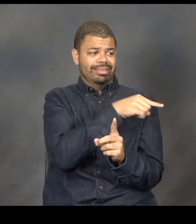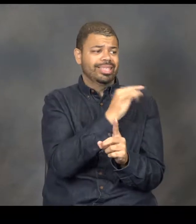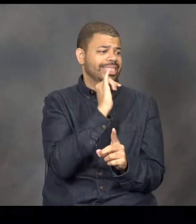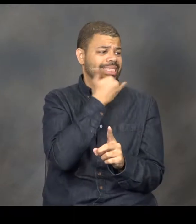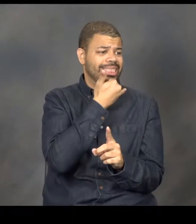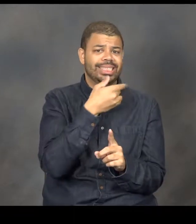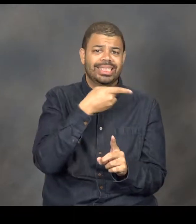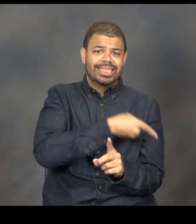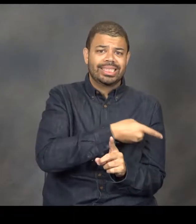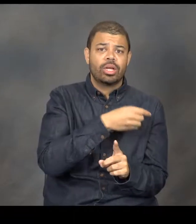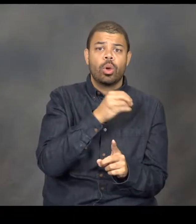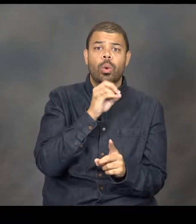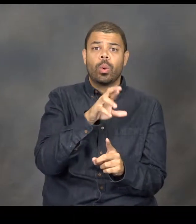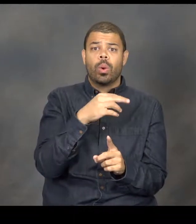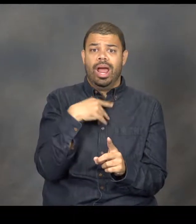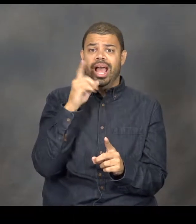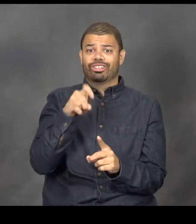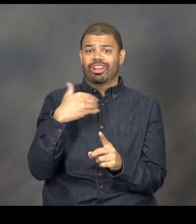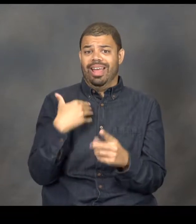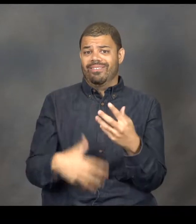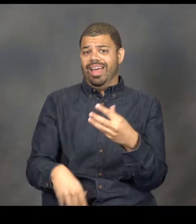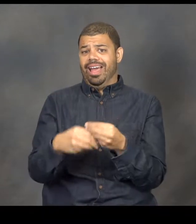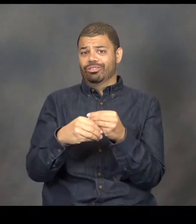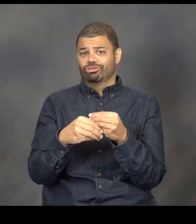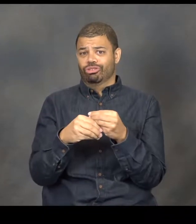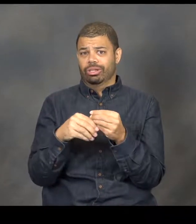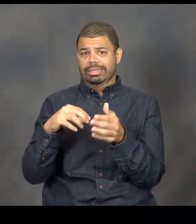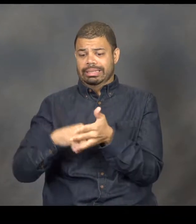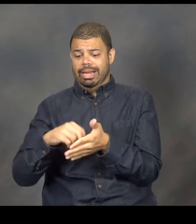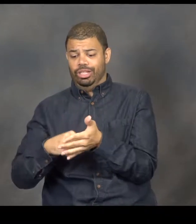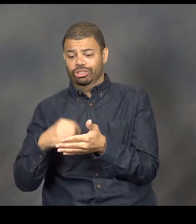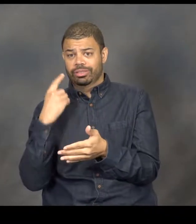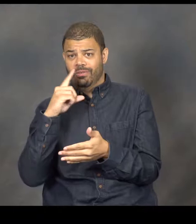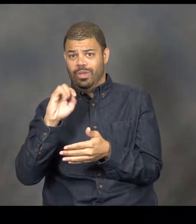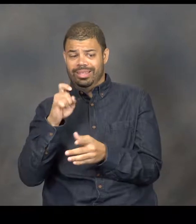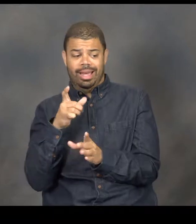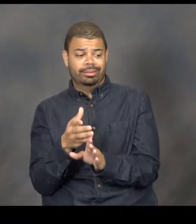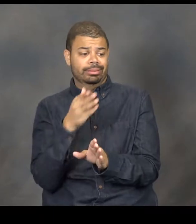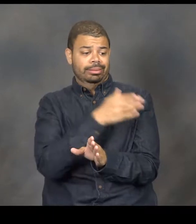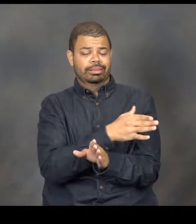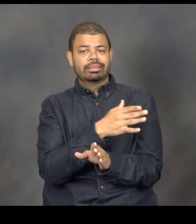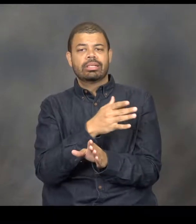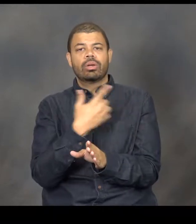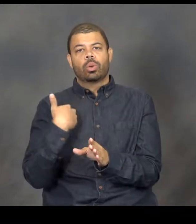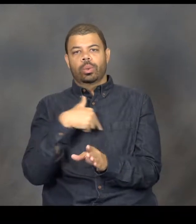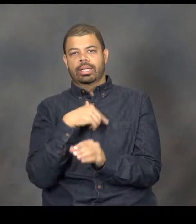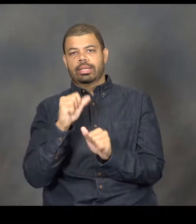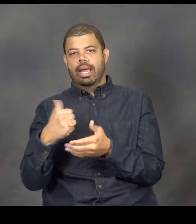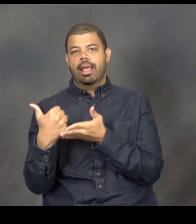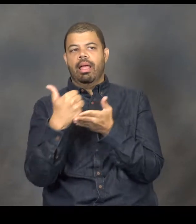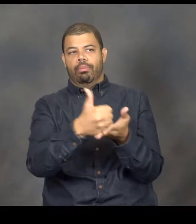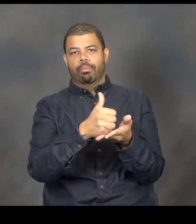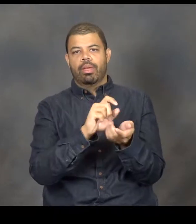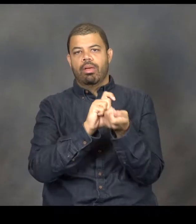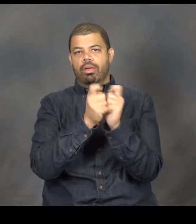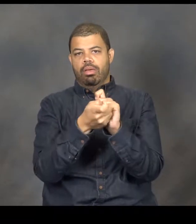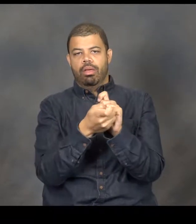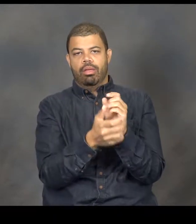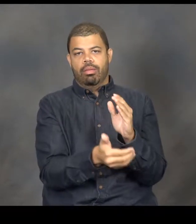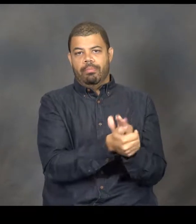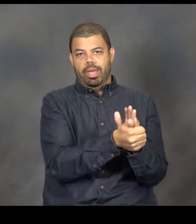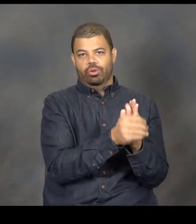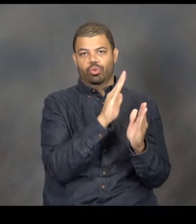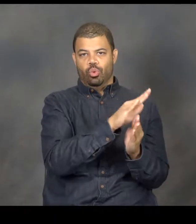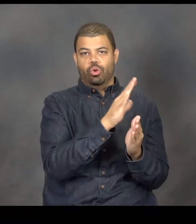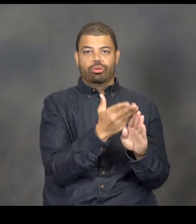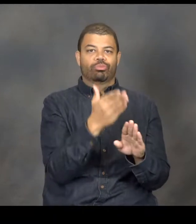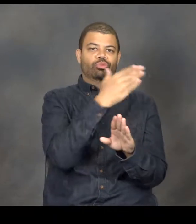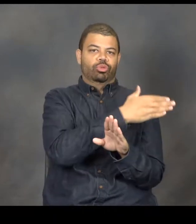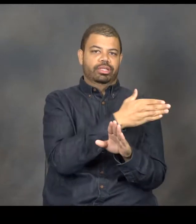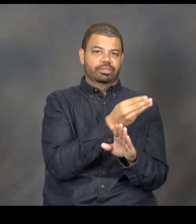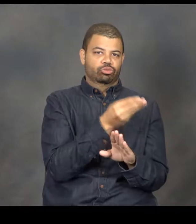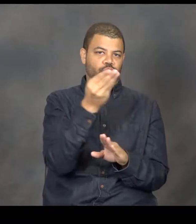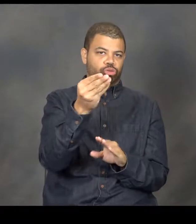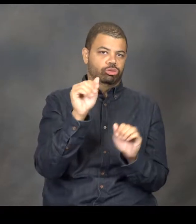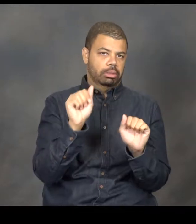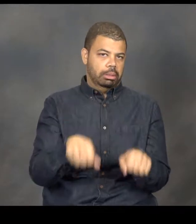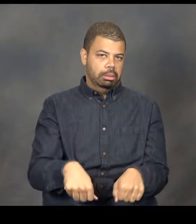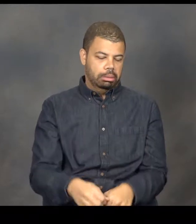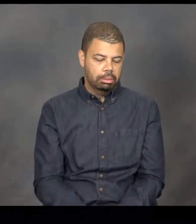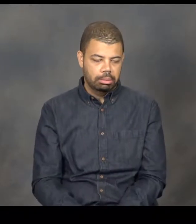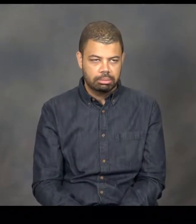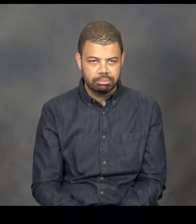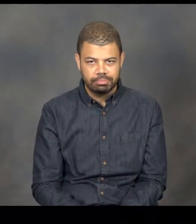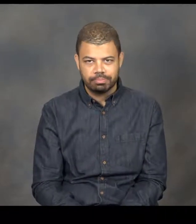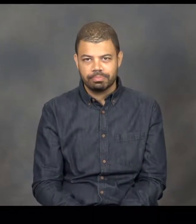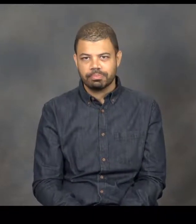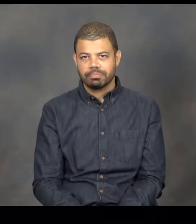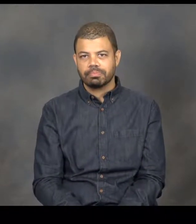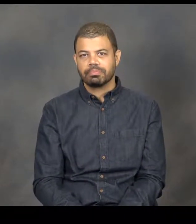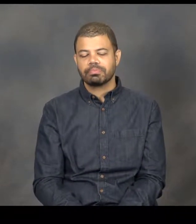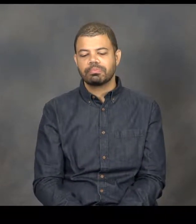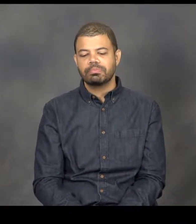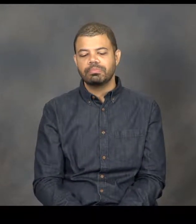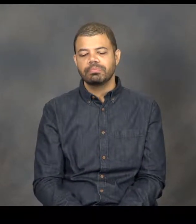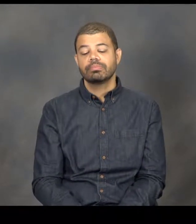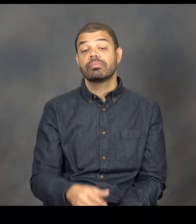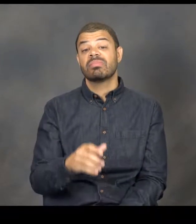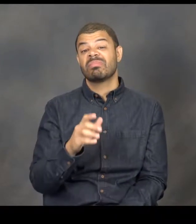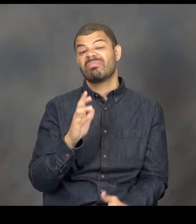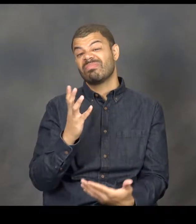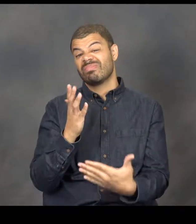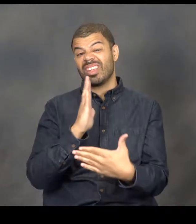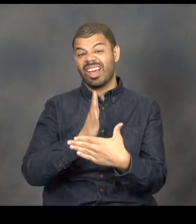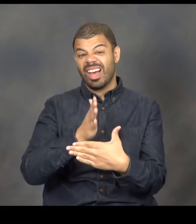during this 2018 tax season which is the season